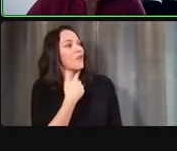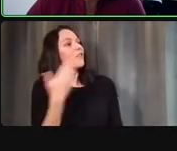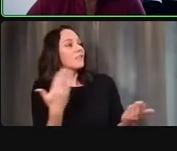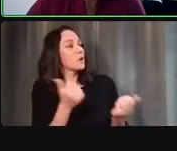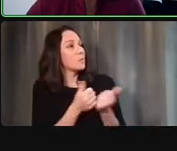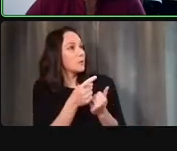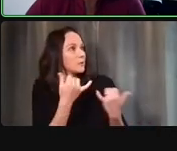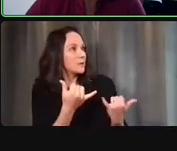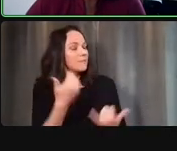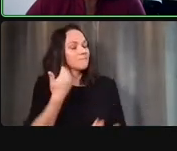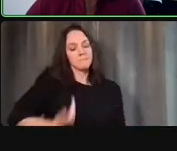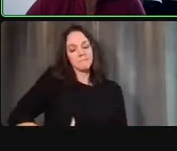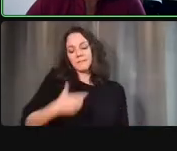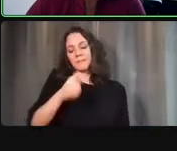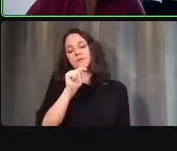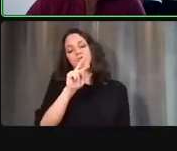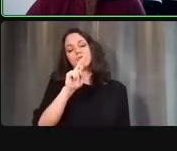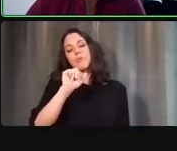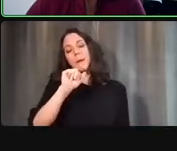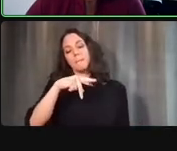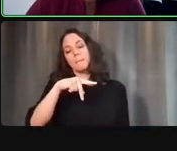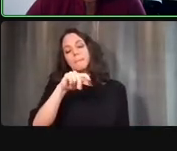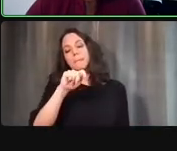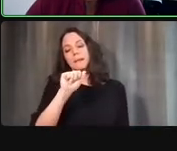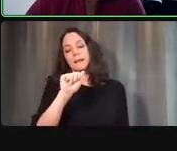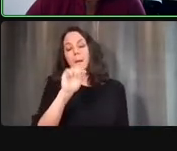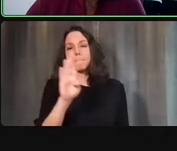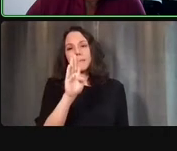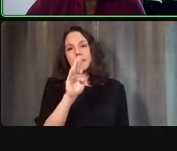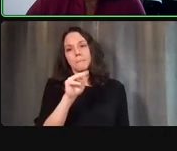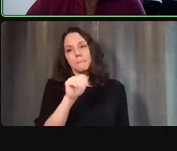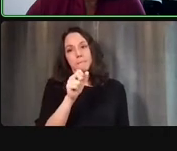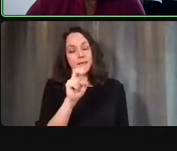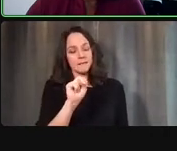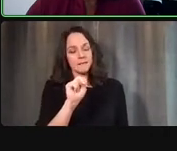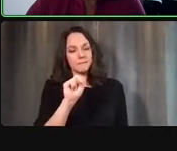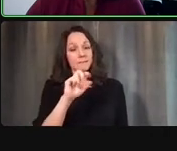Mason, and this morning I am wearing a Burgundy shirt and black shirt.